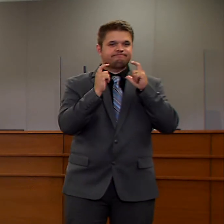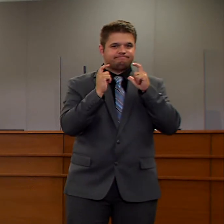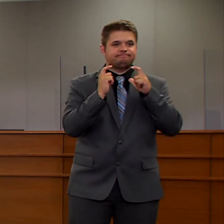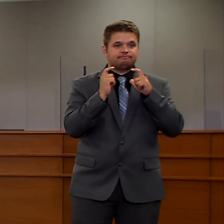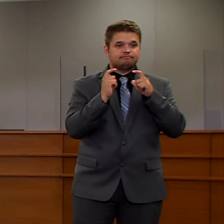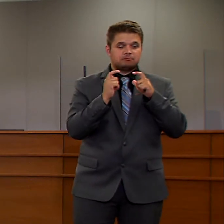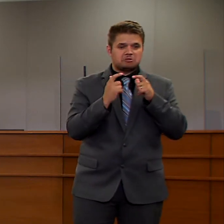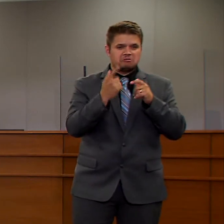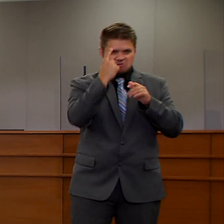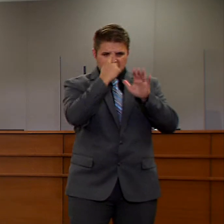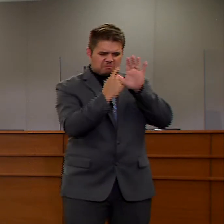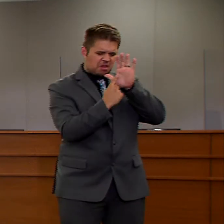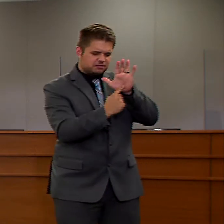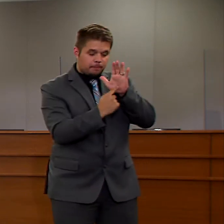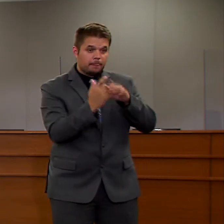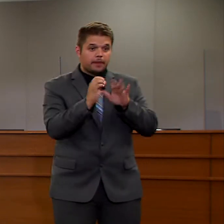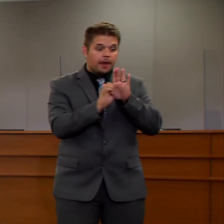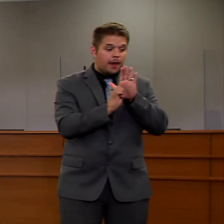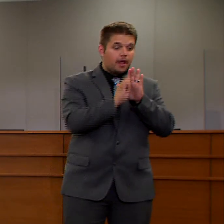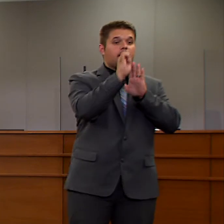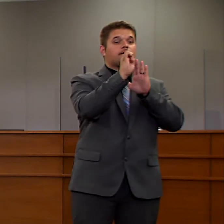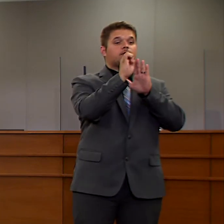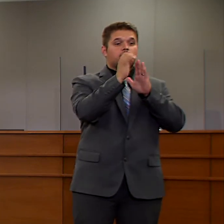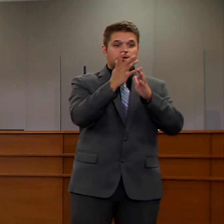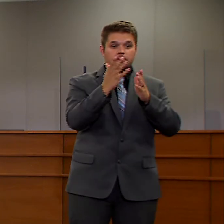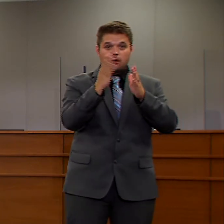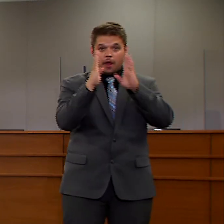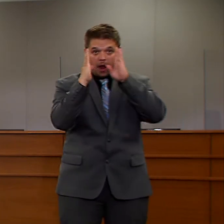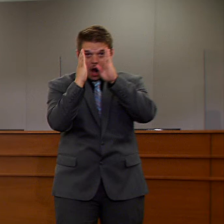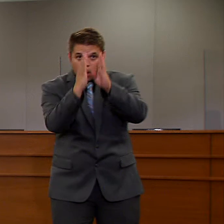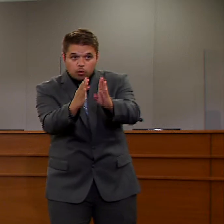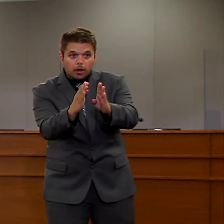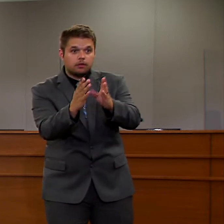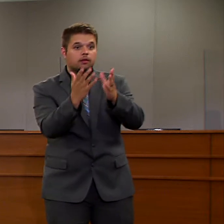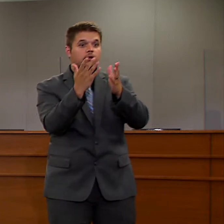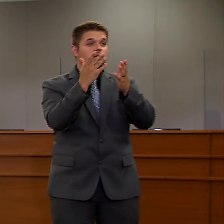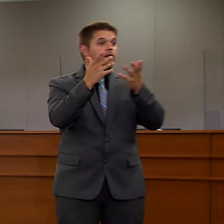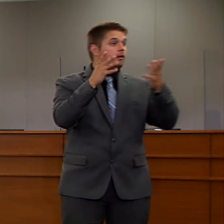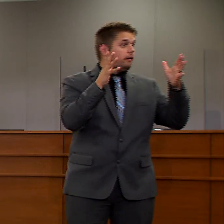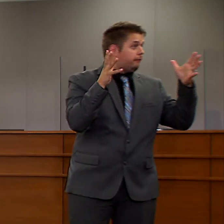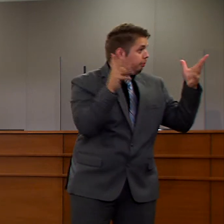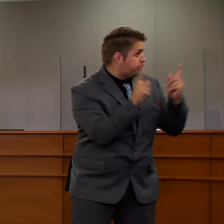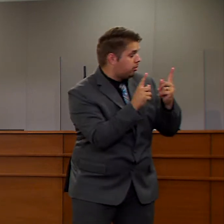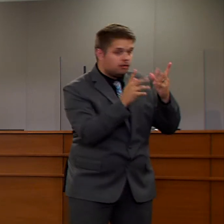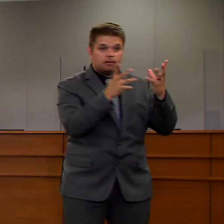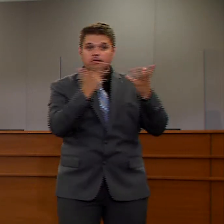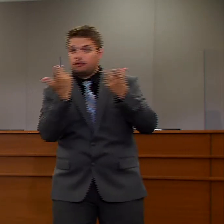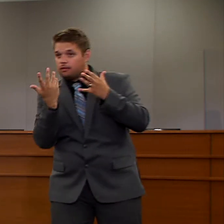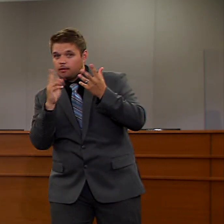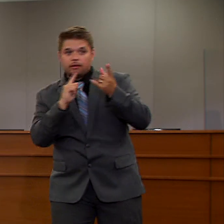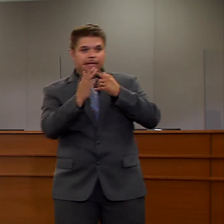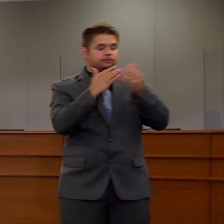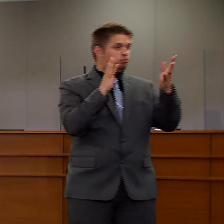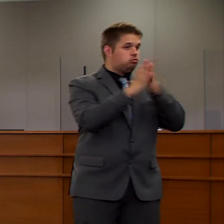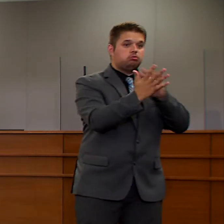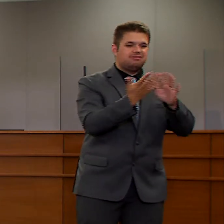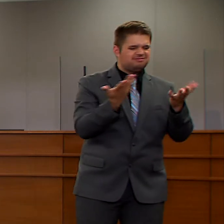elevators and hallways and shared spaces and apartment buildings and hotels. In addition to the mass